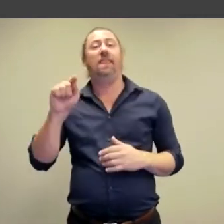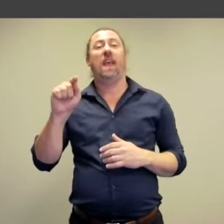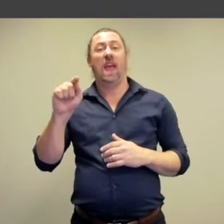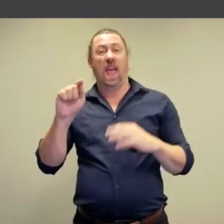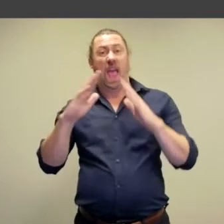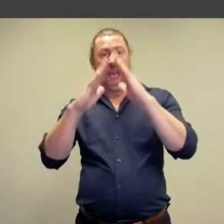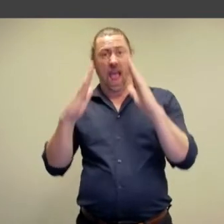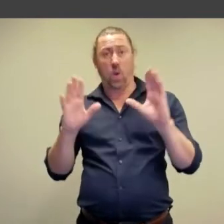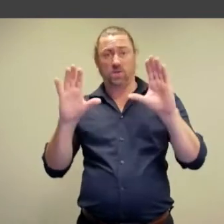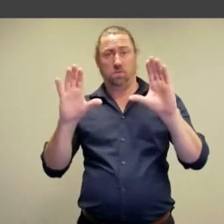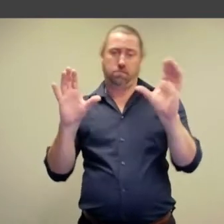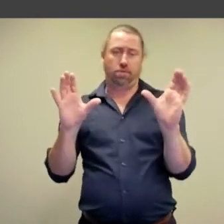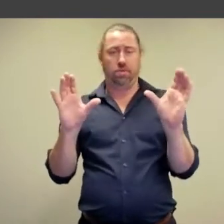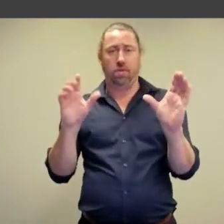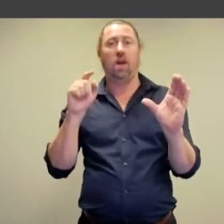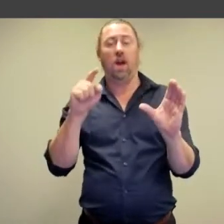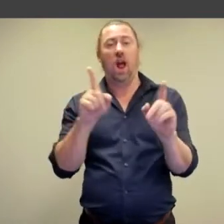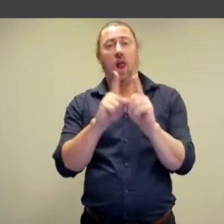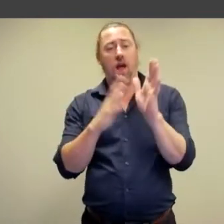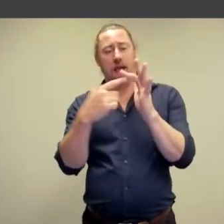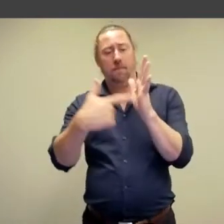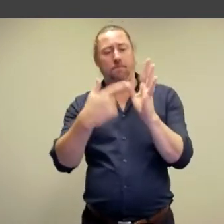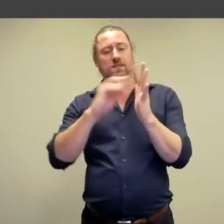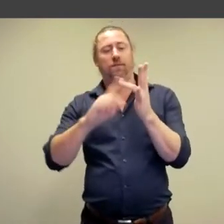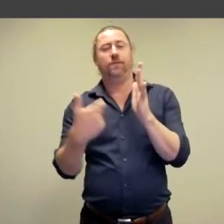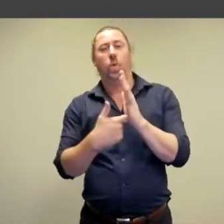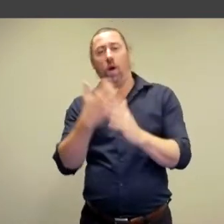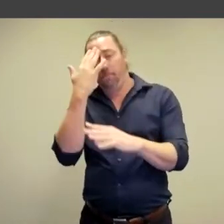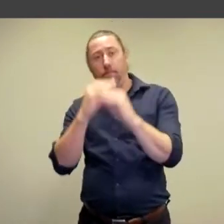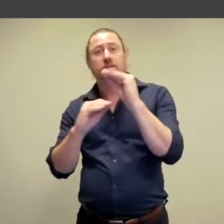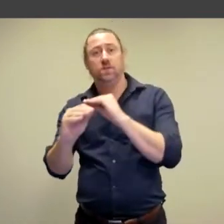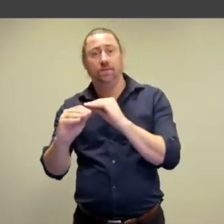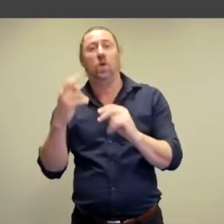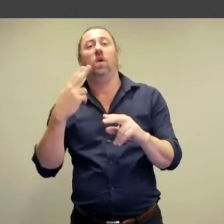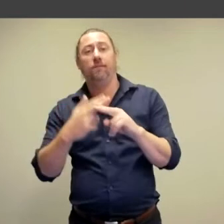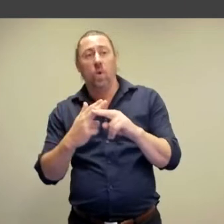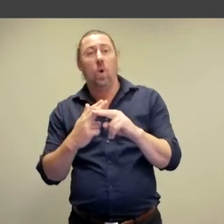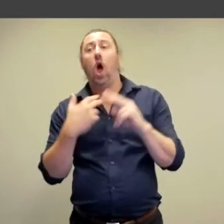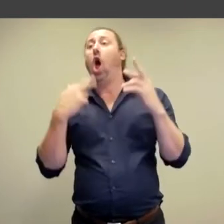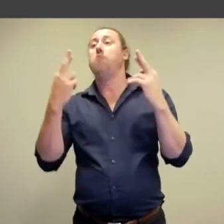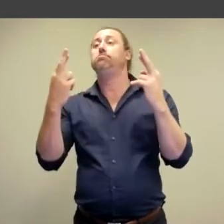function as a kind of metaphor for